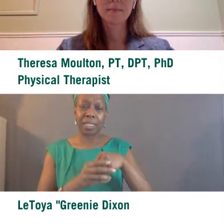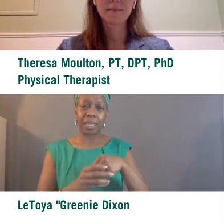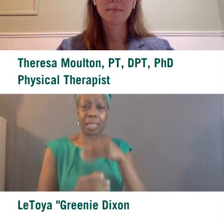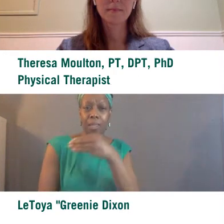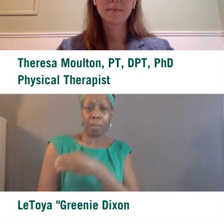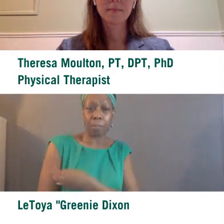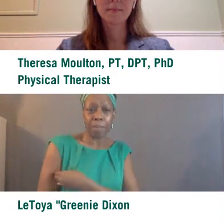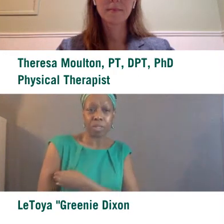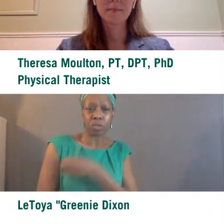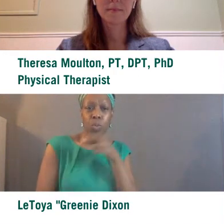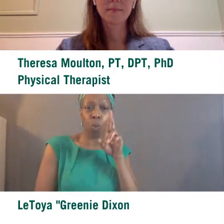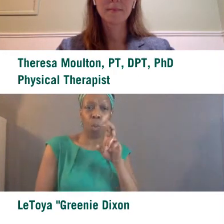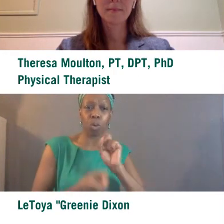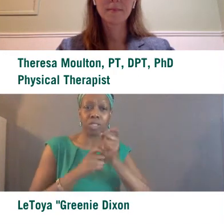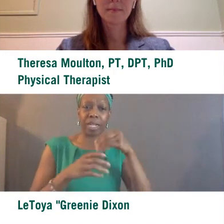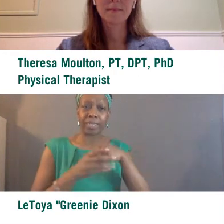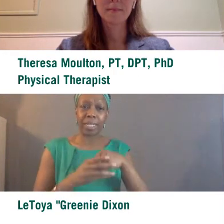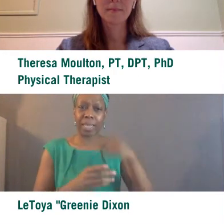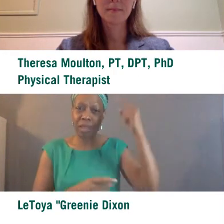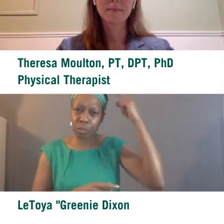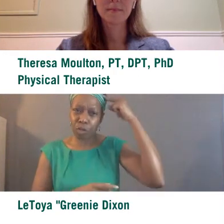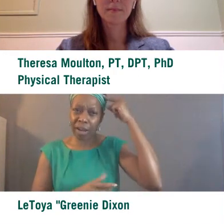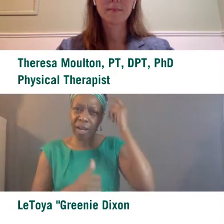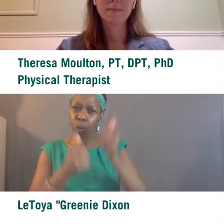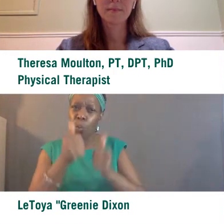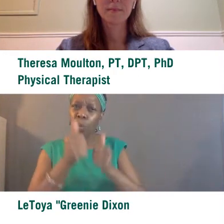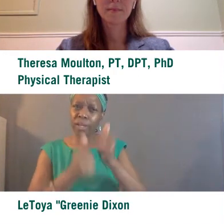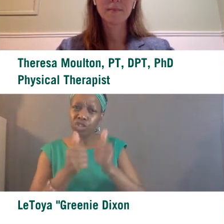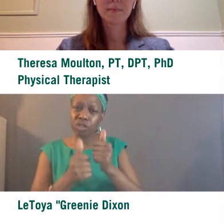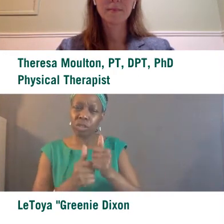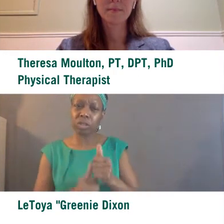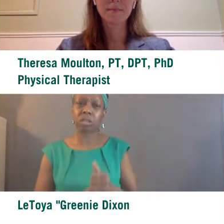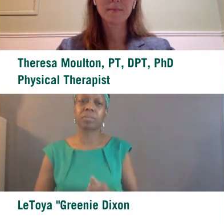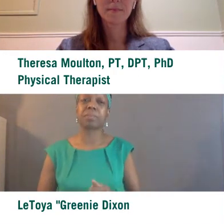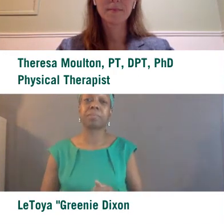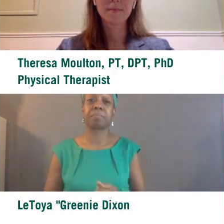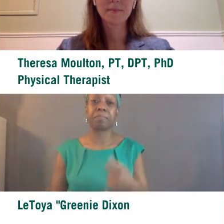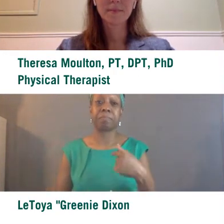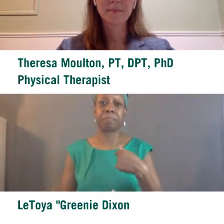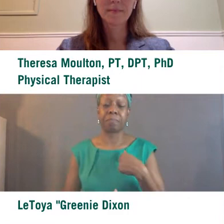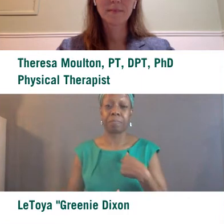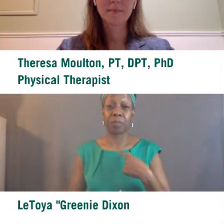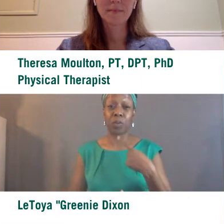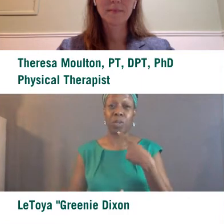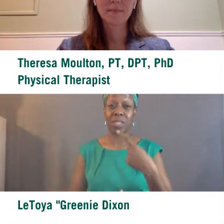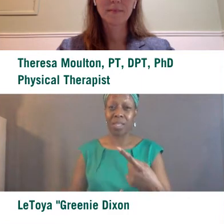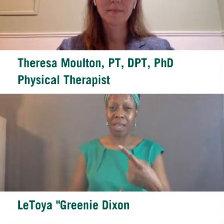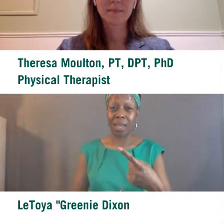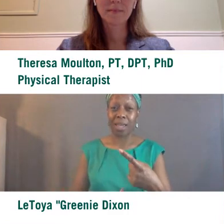Dr. Gaebler, I might let you start that one as well. I would say it's probably going to be both.